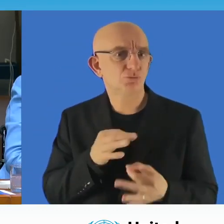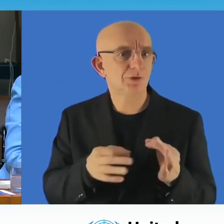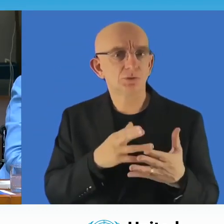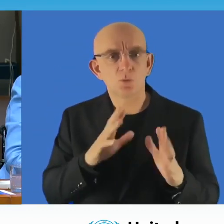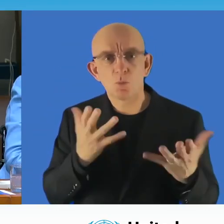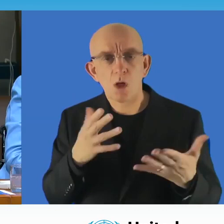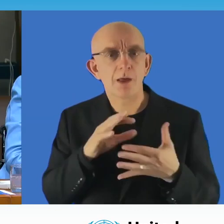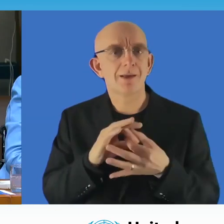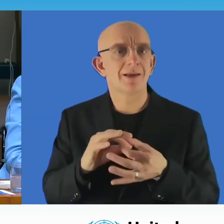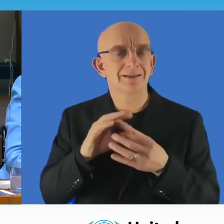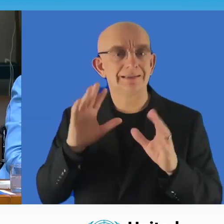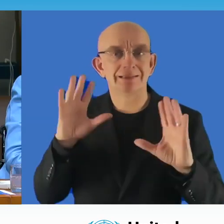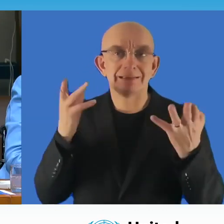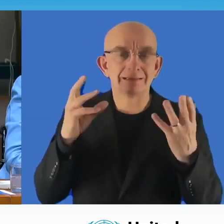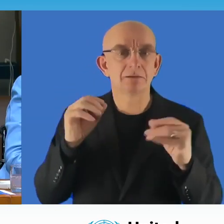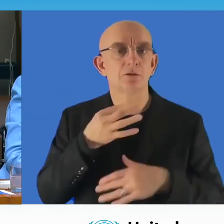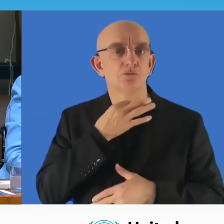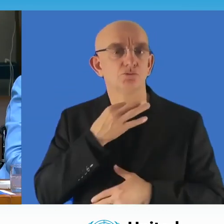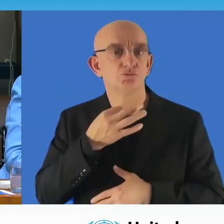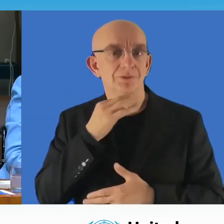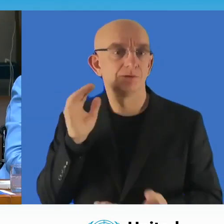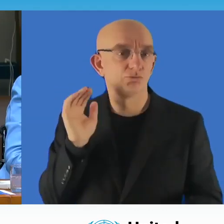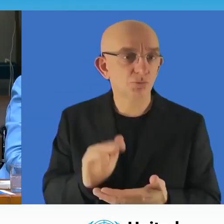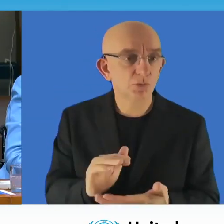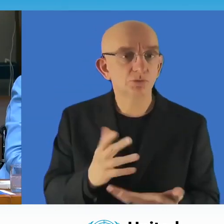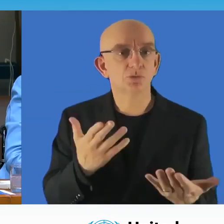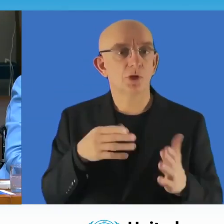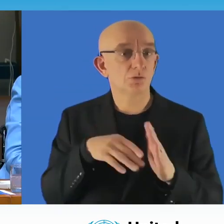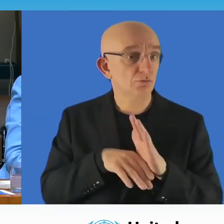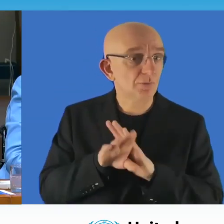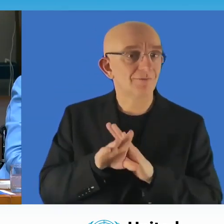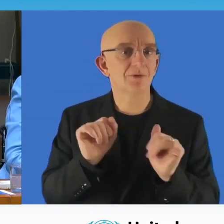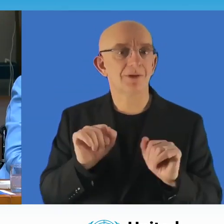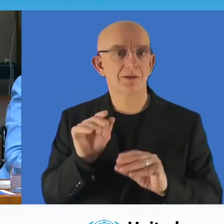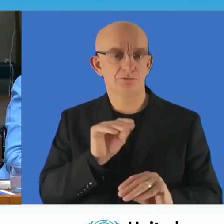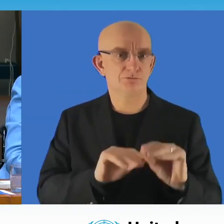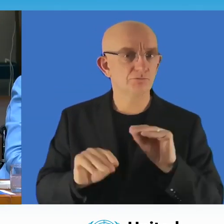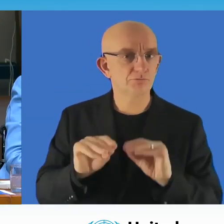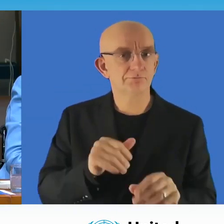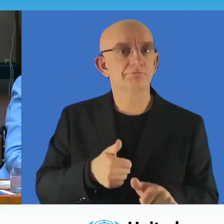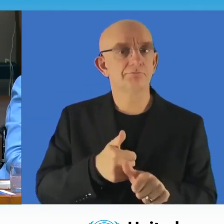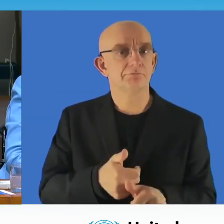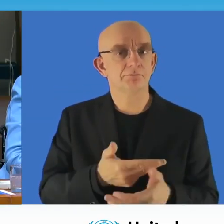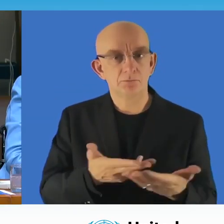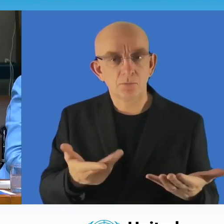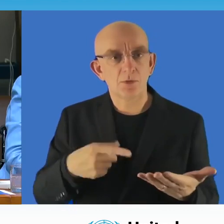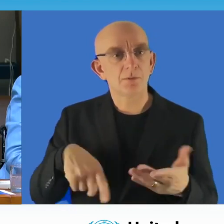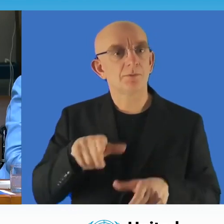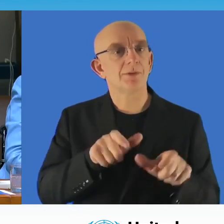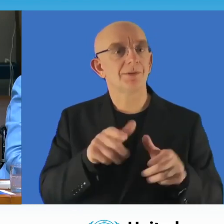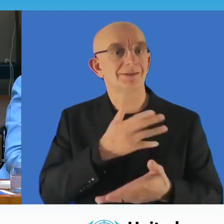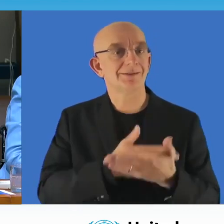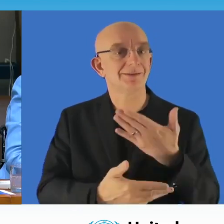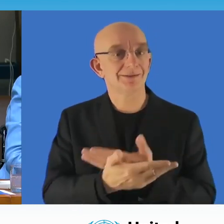their representative organizations recognizing the diversity within their communities in Vietnam for